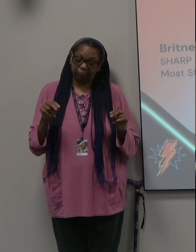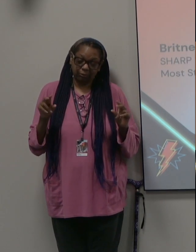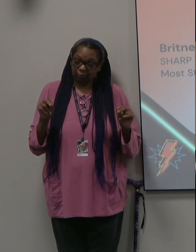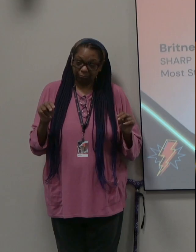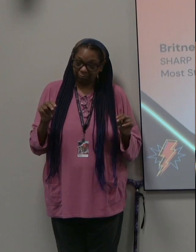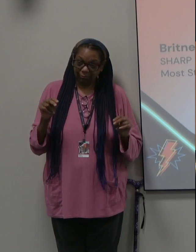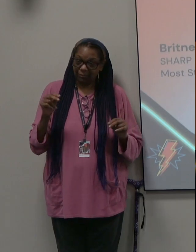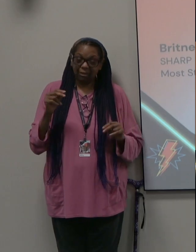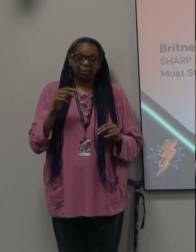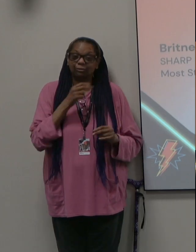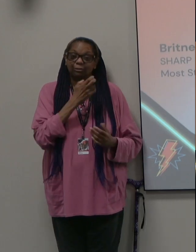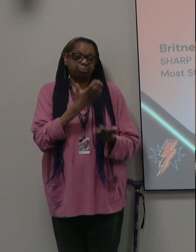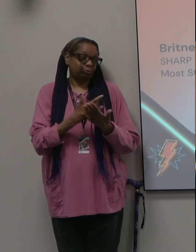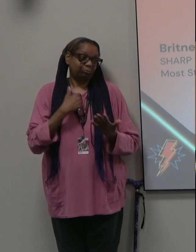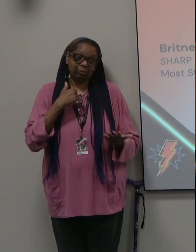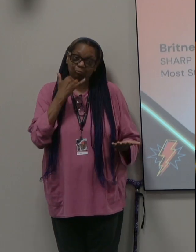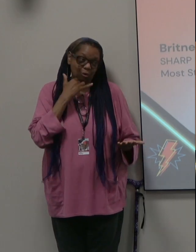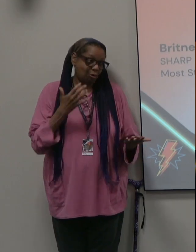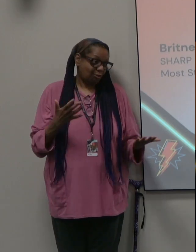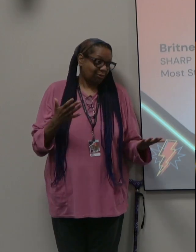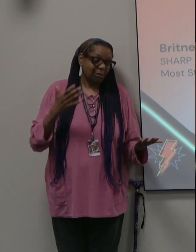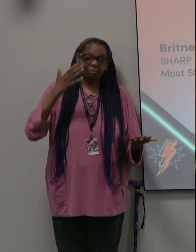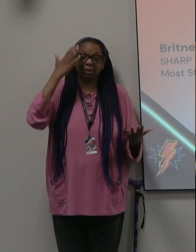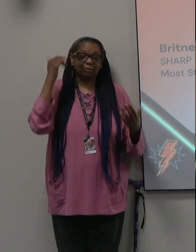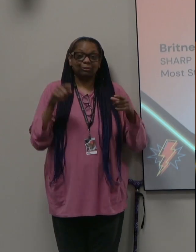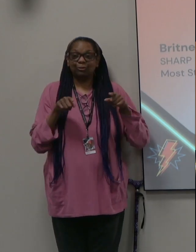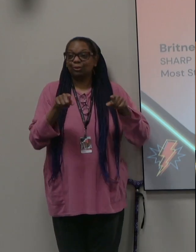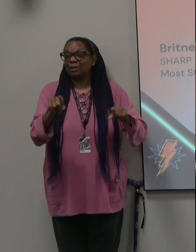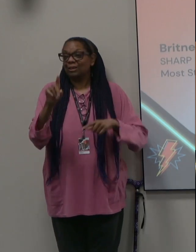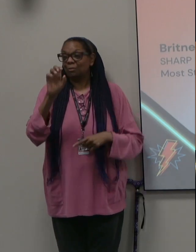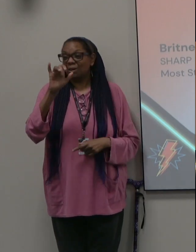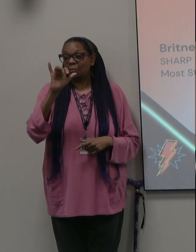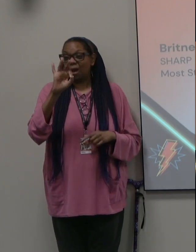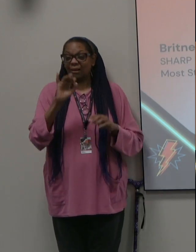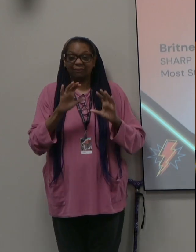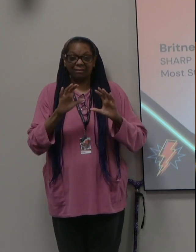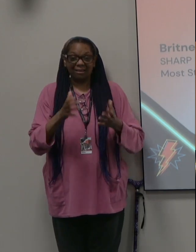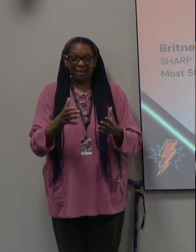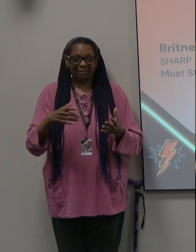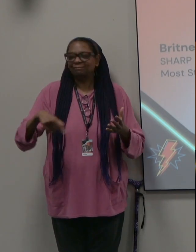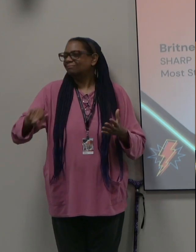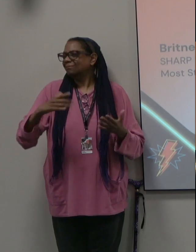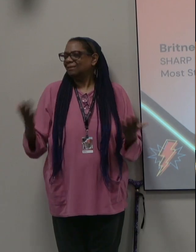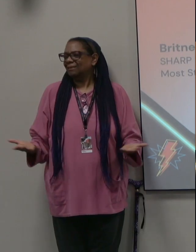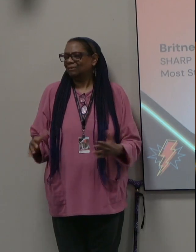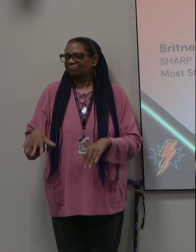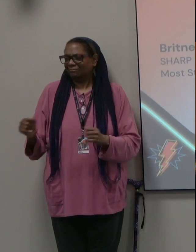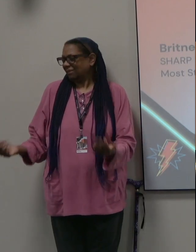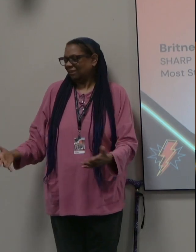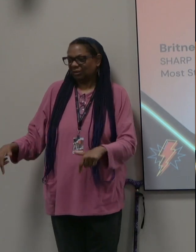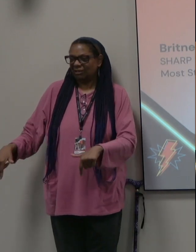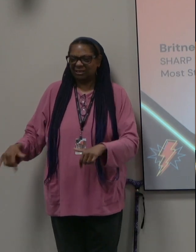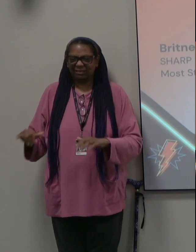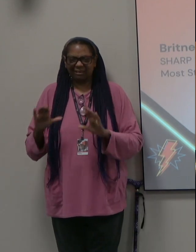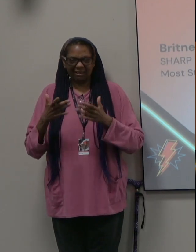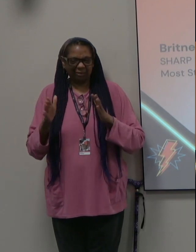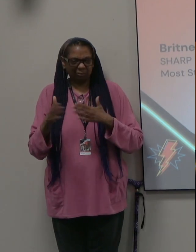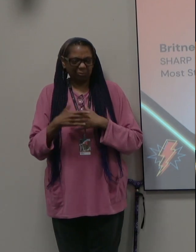She's so mousy." Actually, no, she proved me wrong, because during EYF, it's a program here at NTID.